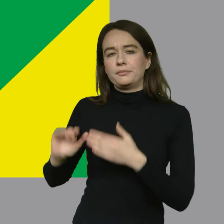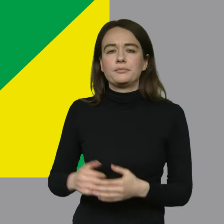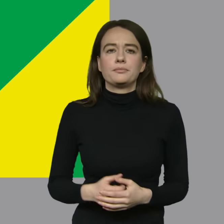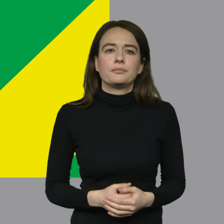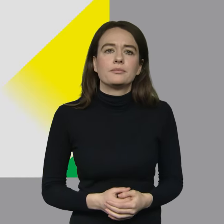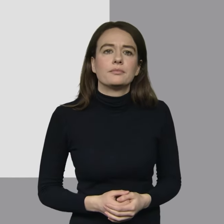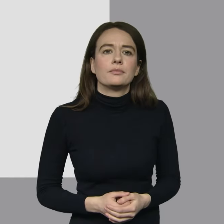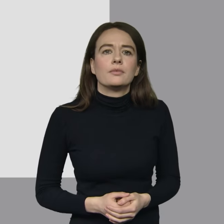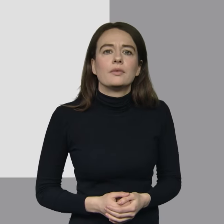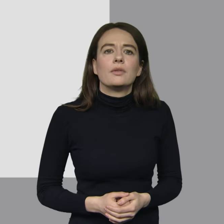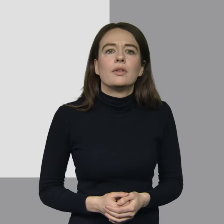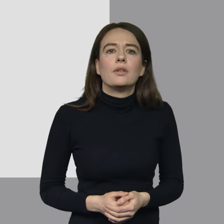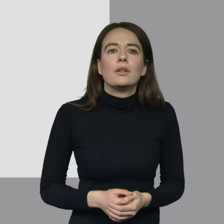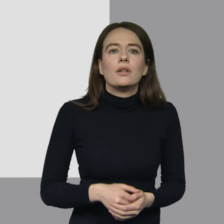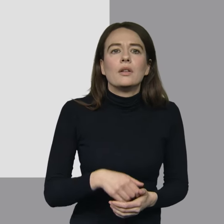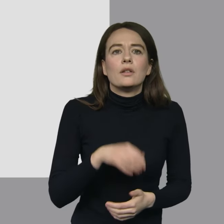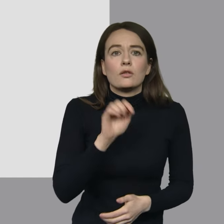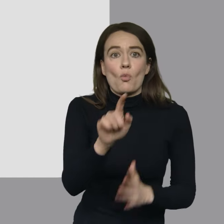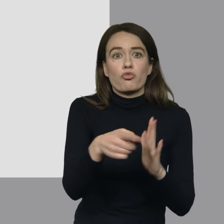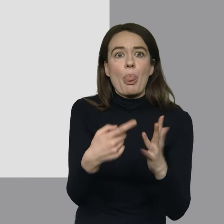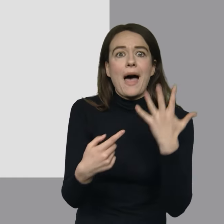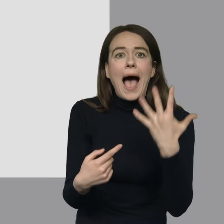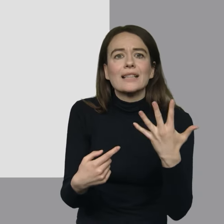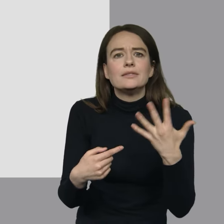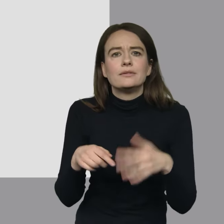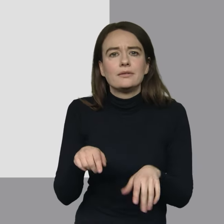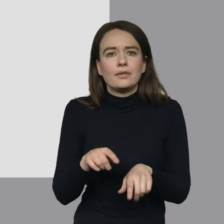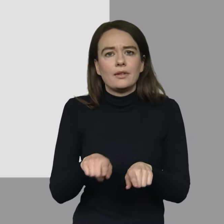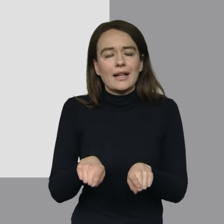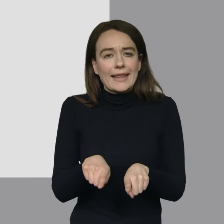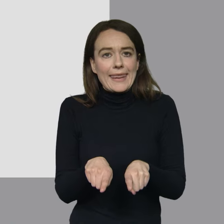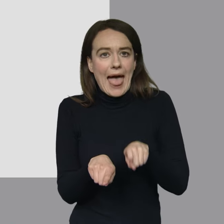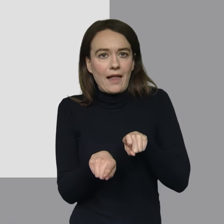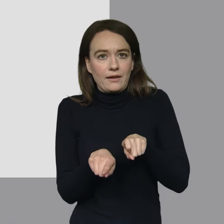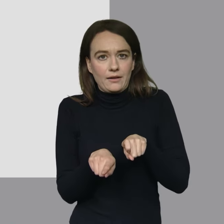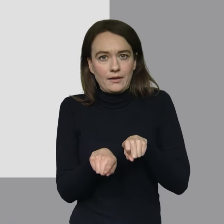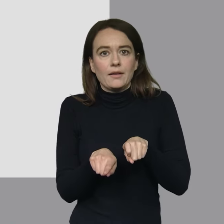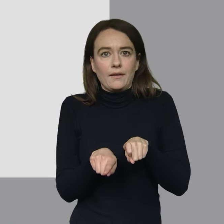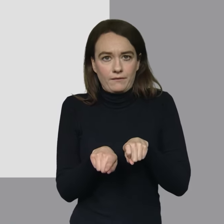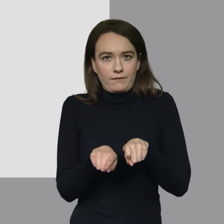With the other hand, now bend their furthest knee up so that the foot is no flat on the floor.